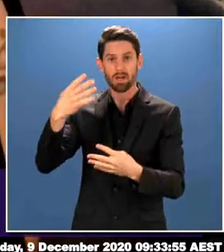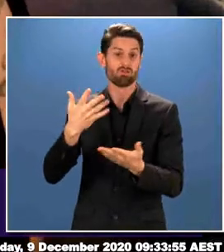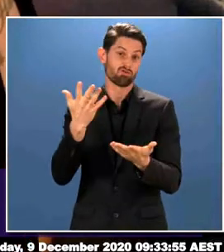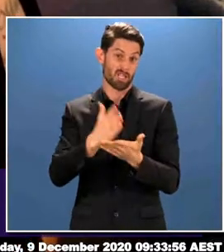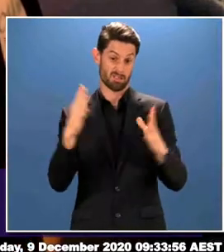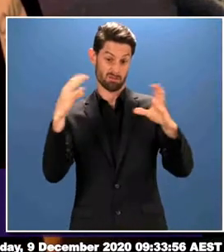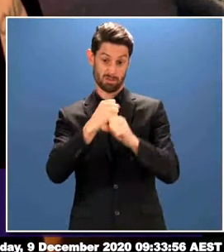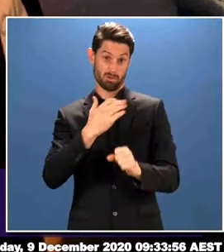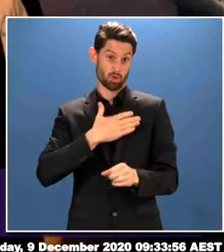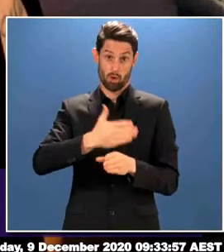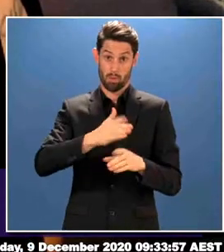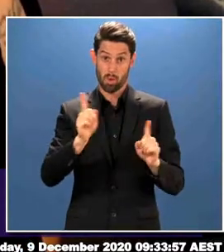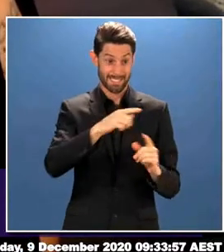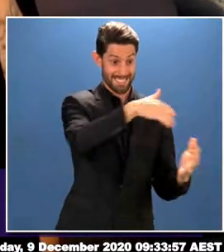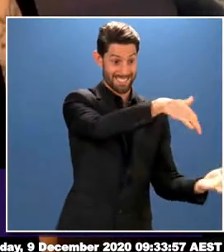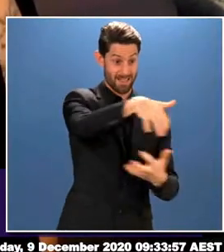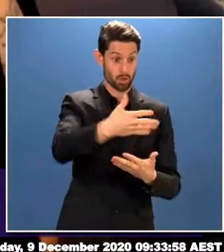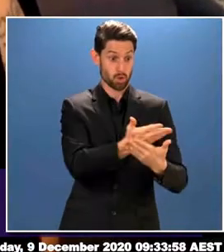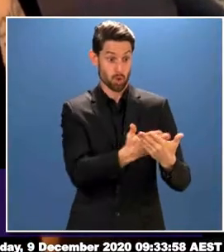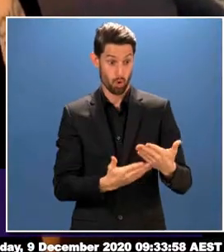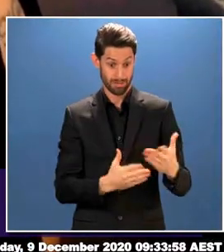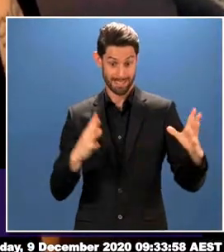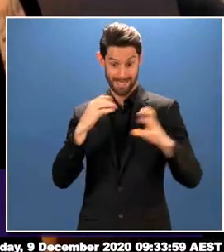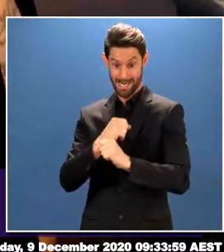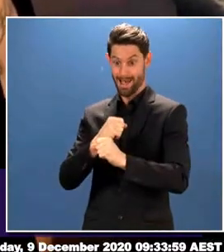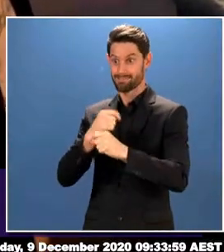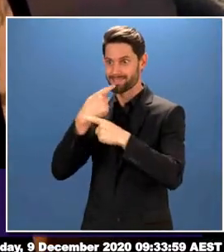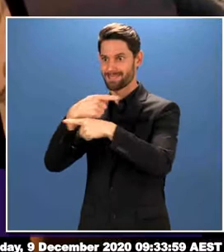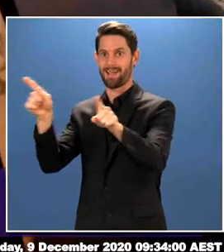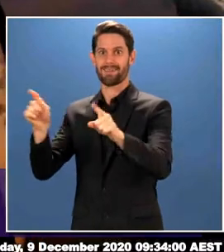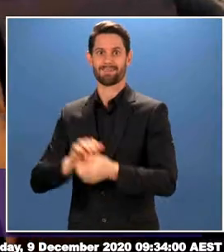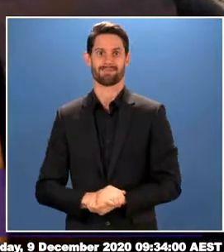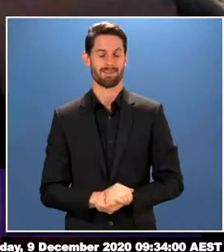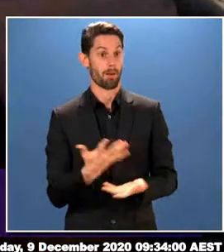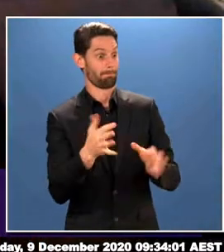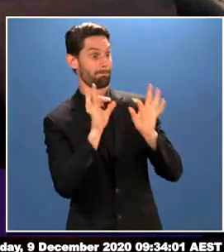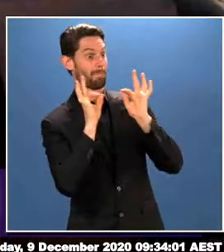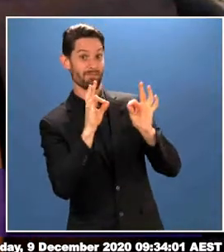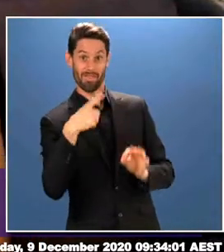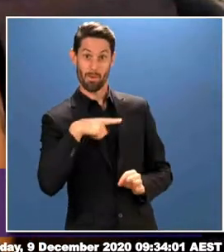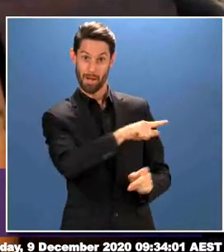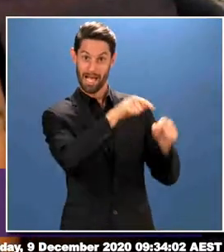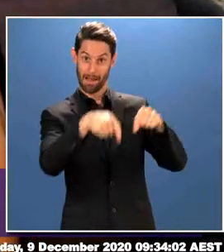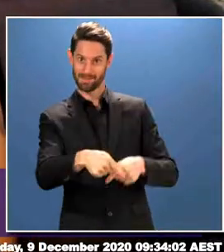stories are and then telling them. That's great, because that is exactly what you are here to do today.